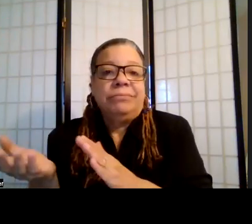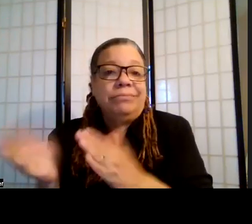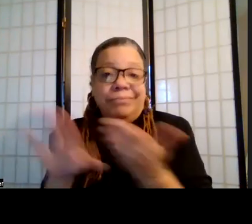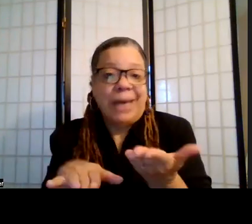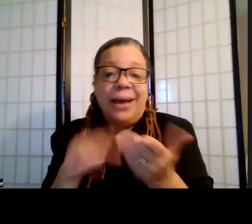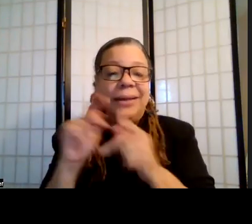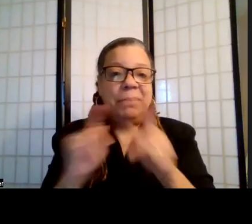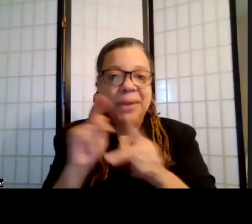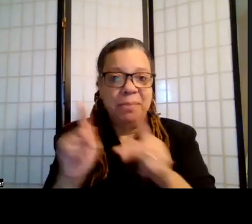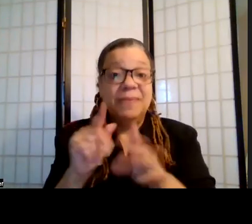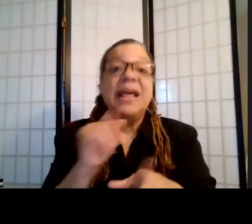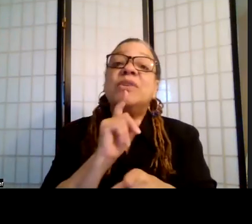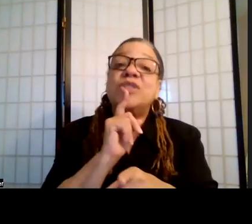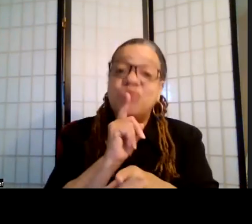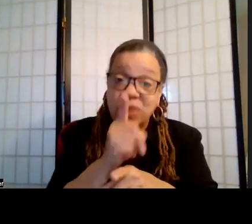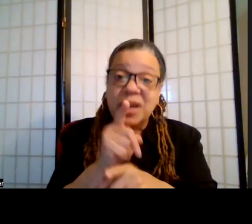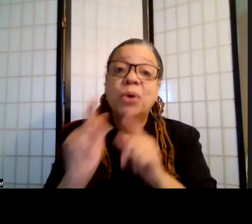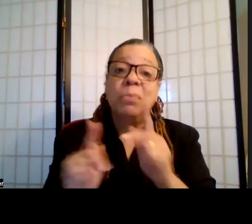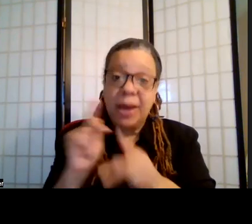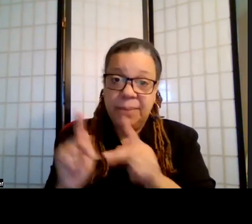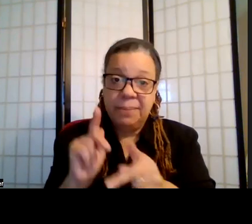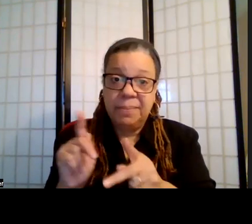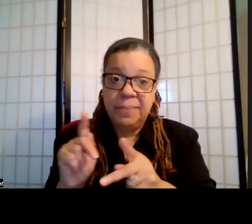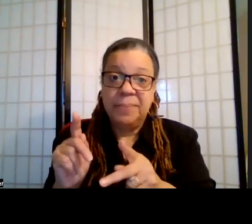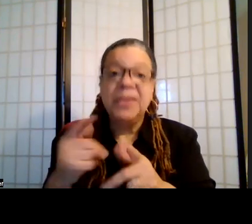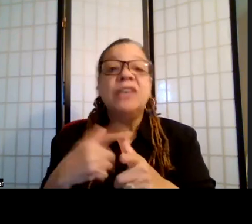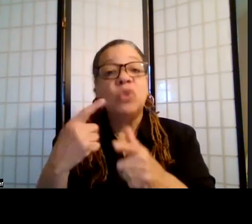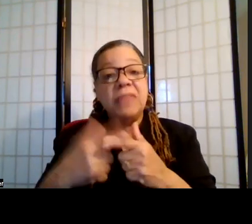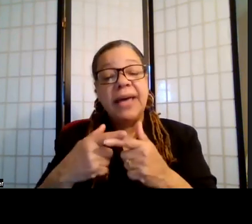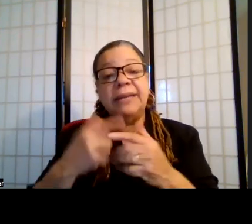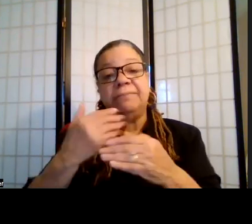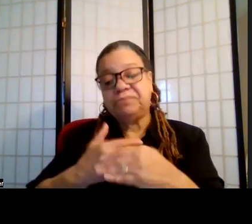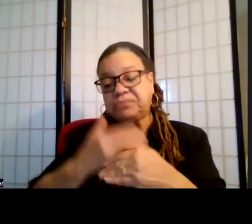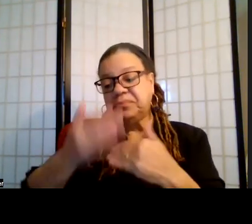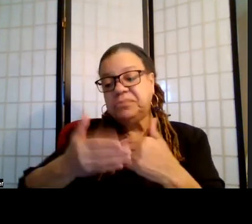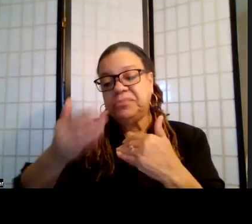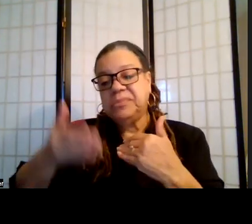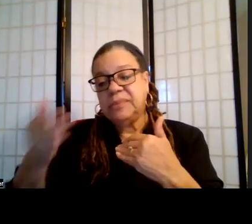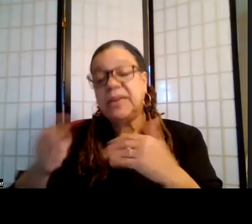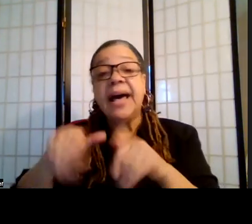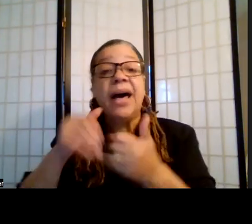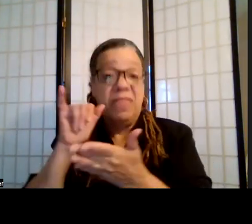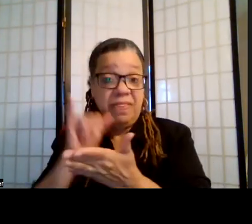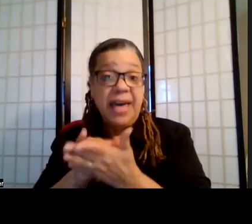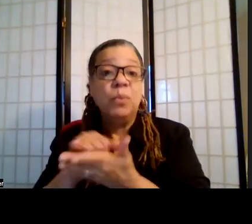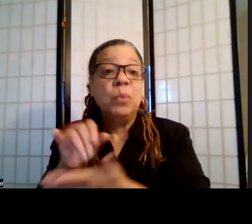were the real problems. So then, I sort of go forward into how that discovery was made. And then, in another chapter,